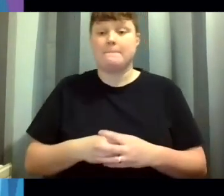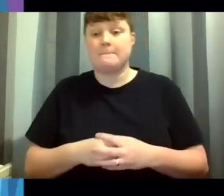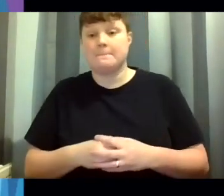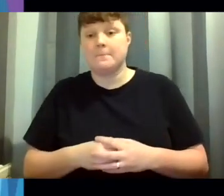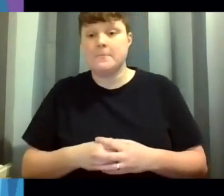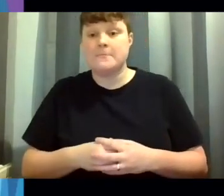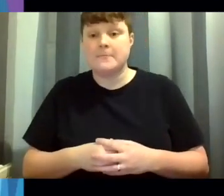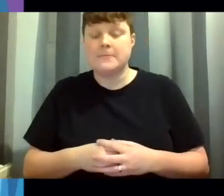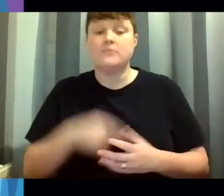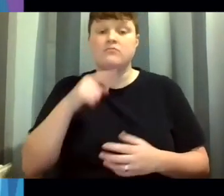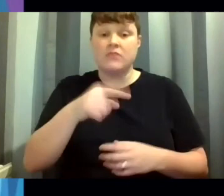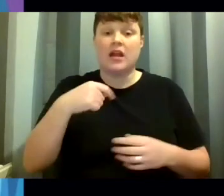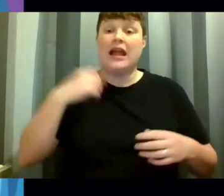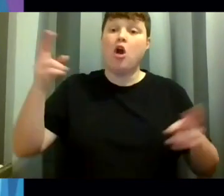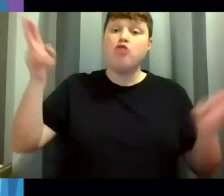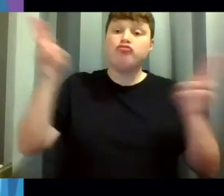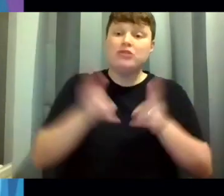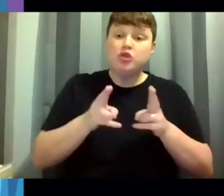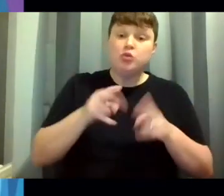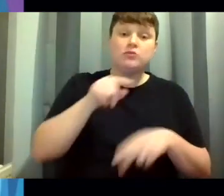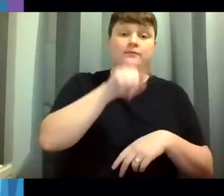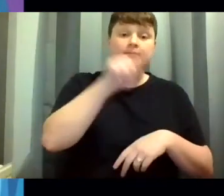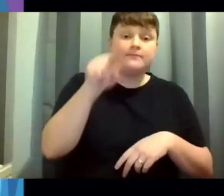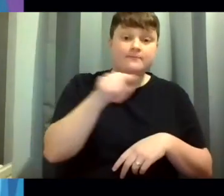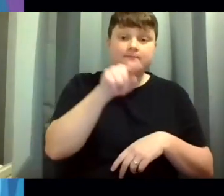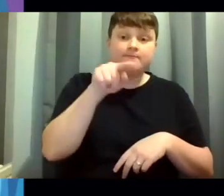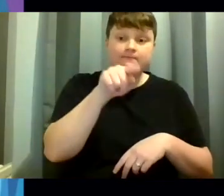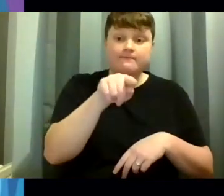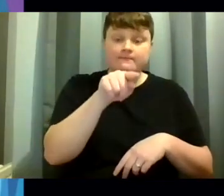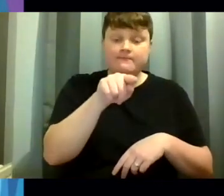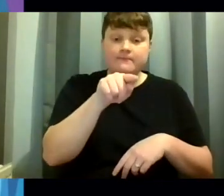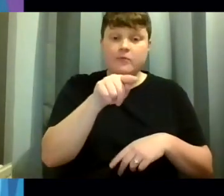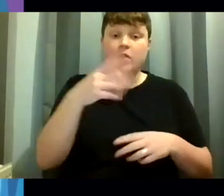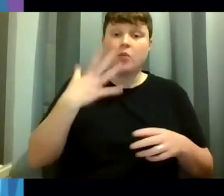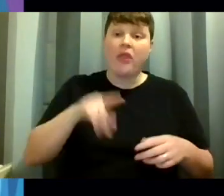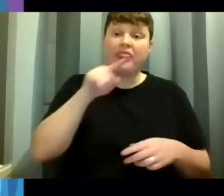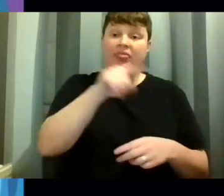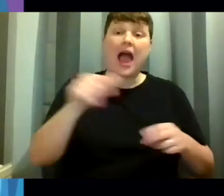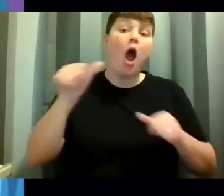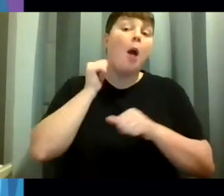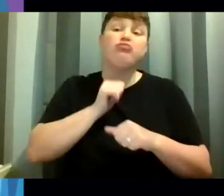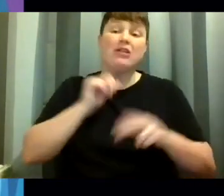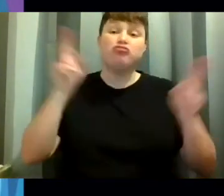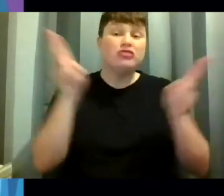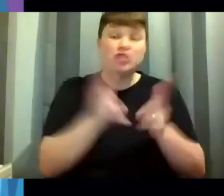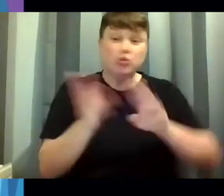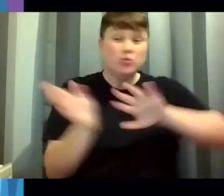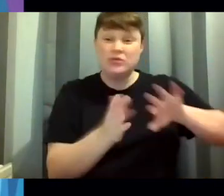reduce the need for half of all those operations then that would certainly a give a better patient